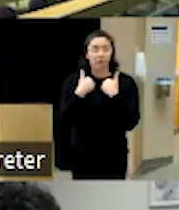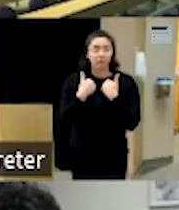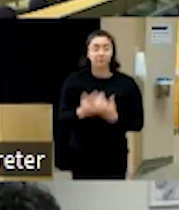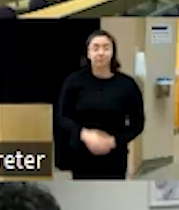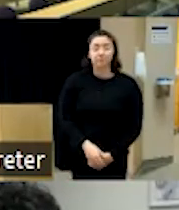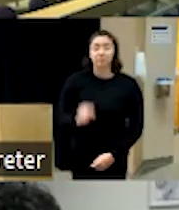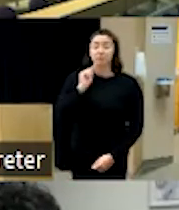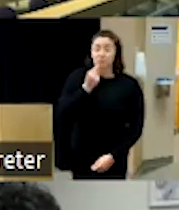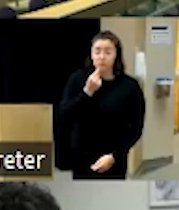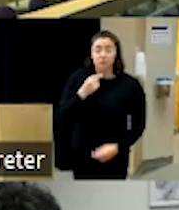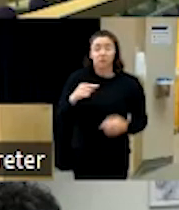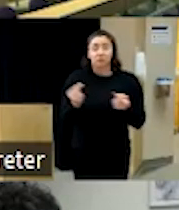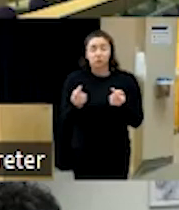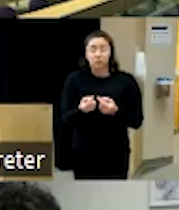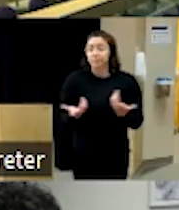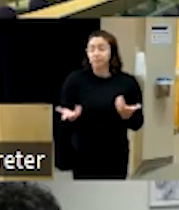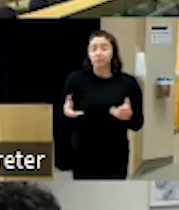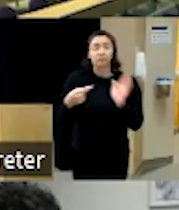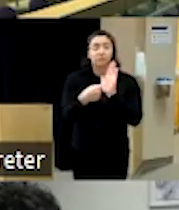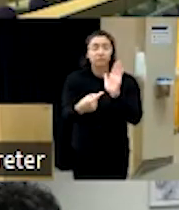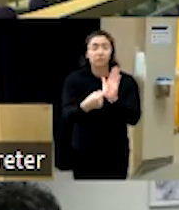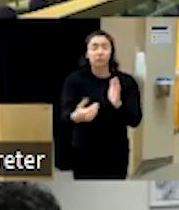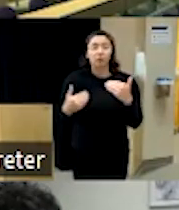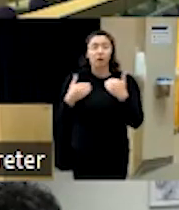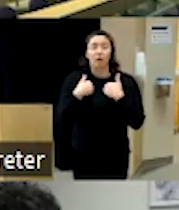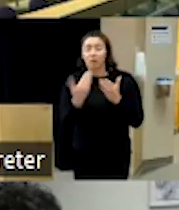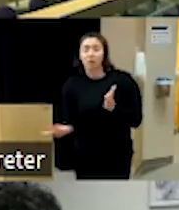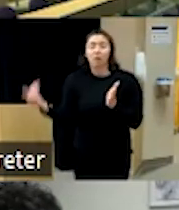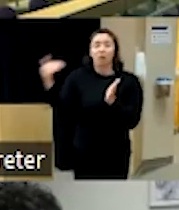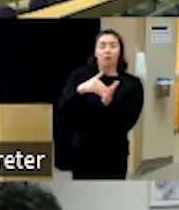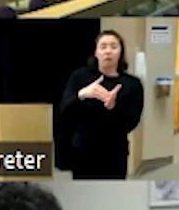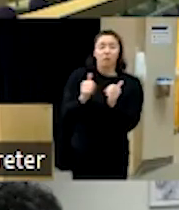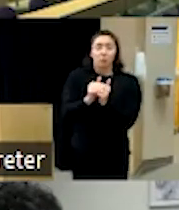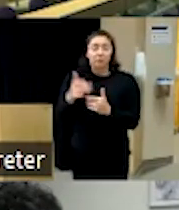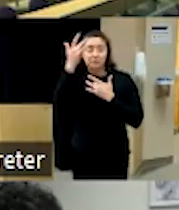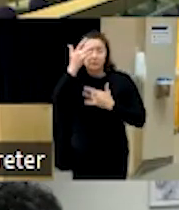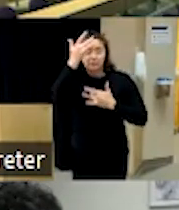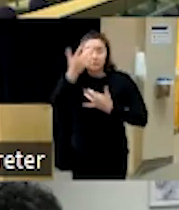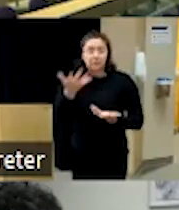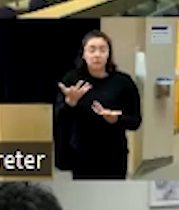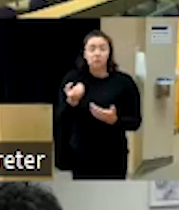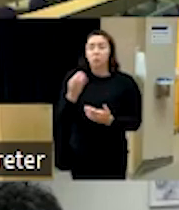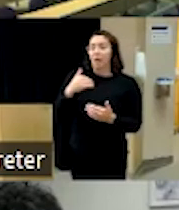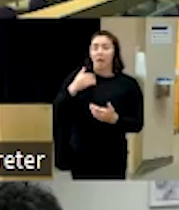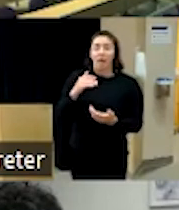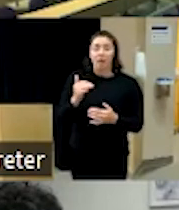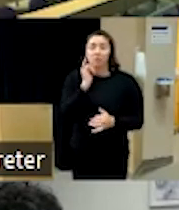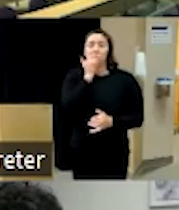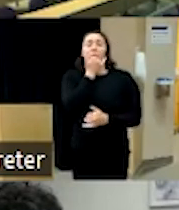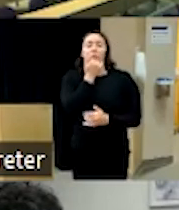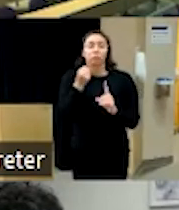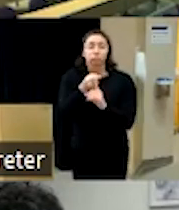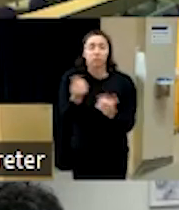injury for example you get a prolapse of your disc yes or no or you have an accident sometimes there